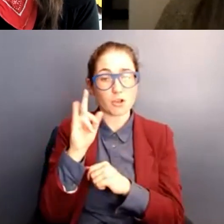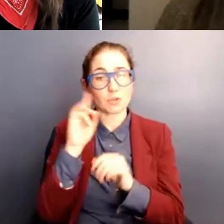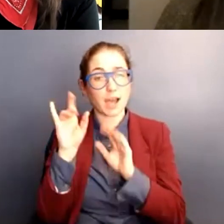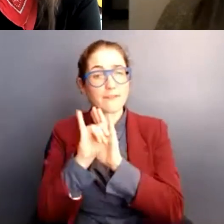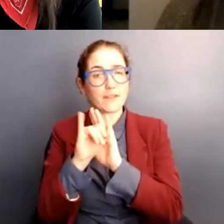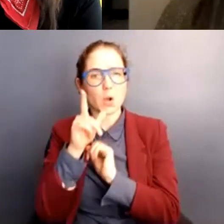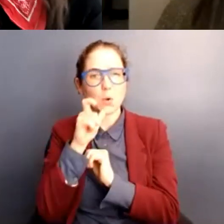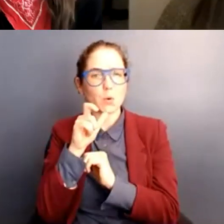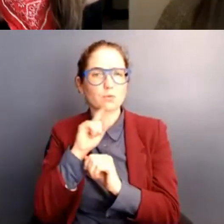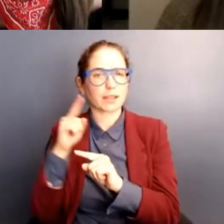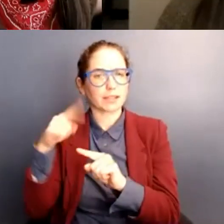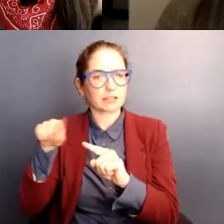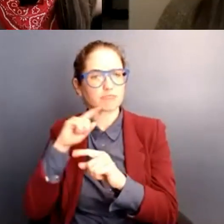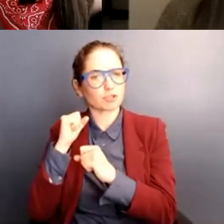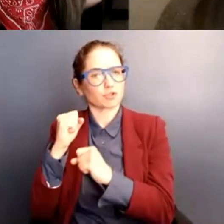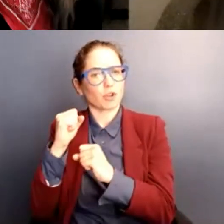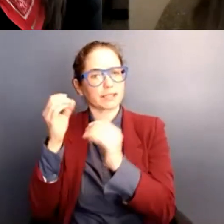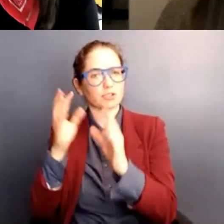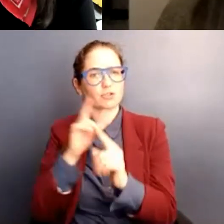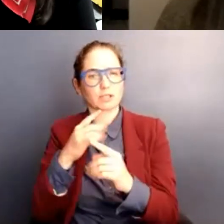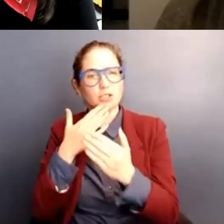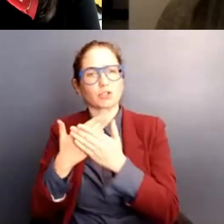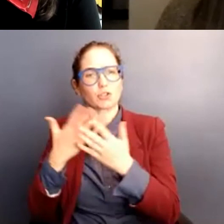strong teachers are that are really good already at doing that.